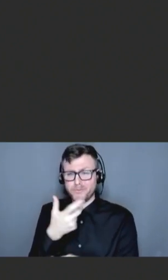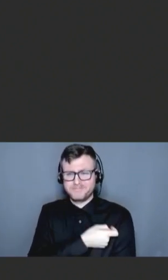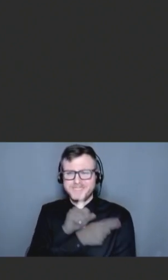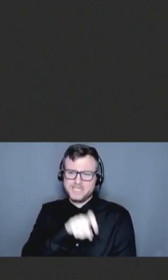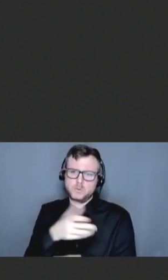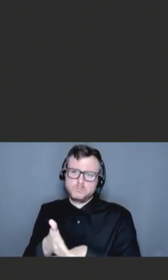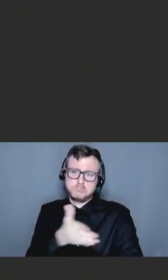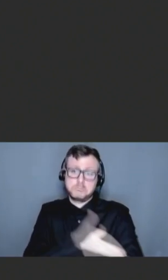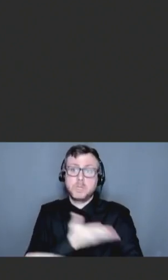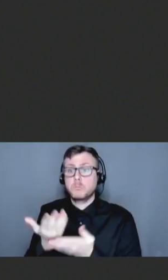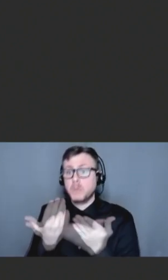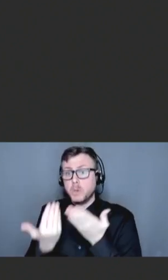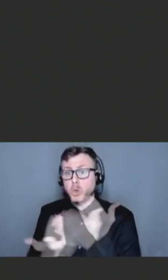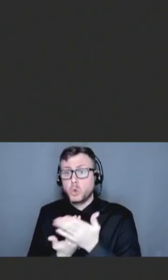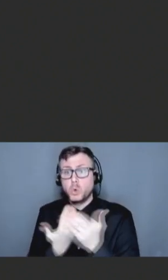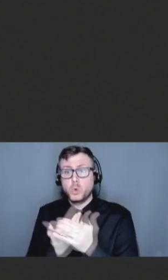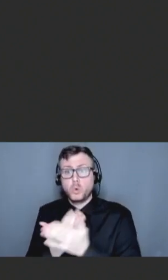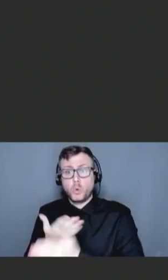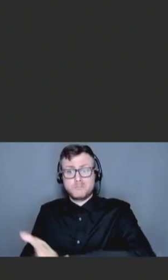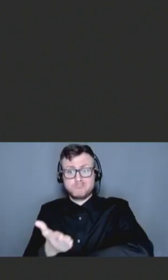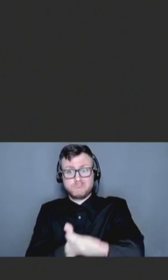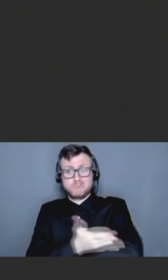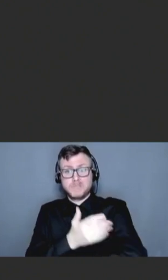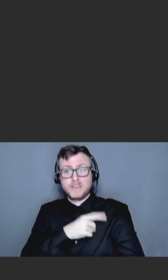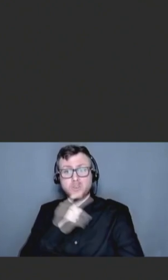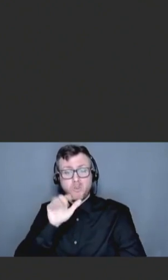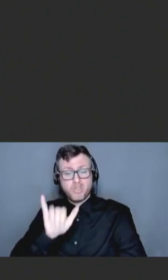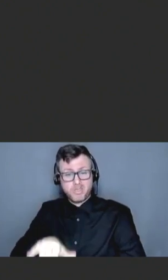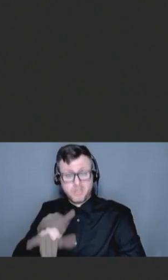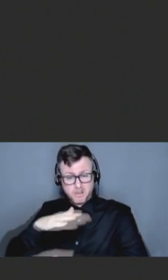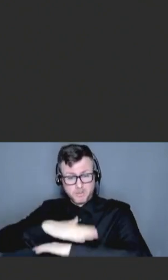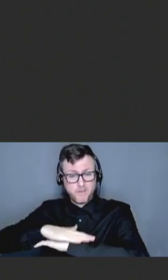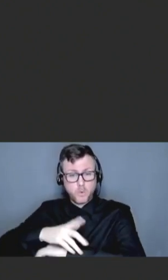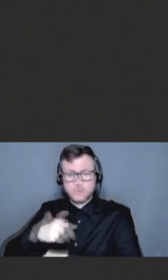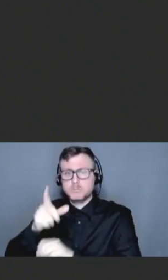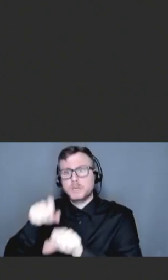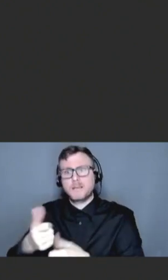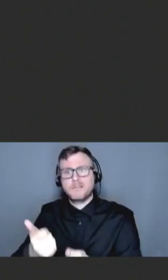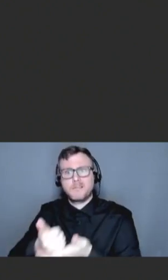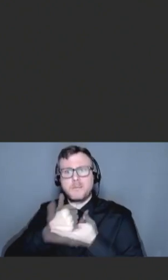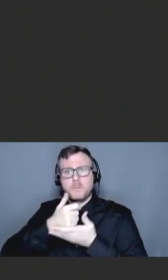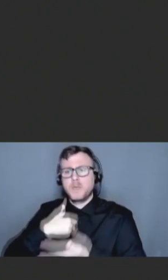these new advances in those platforms will help do that. So appreciate the presentation. Good work.